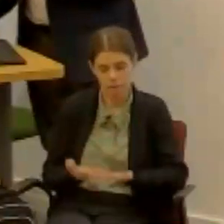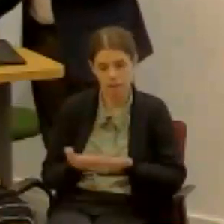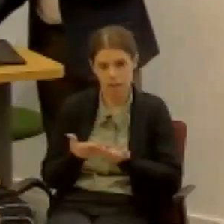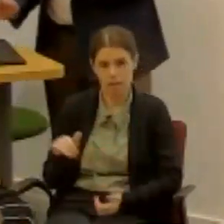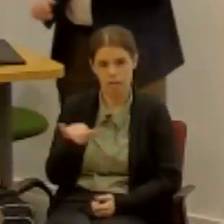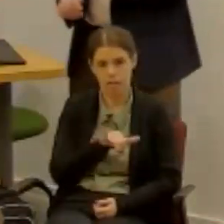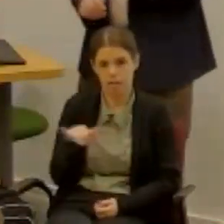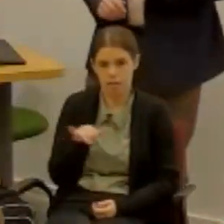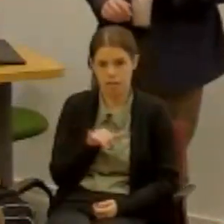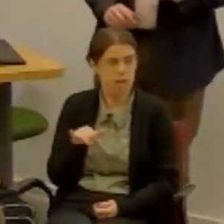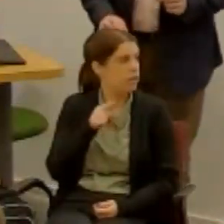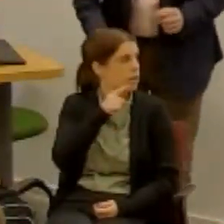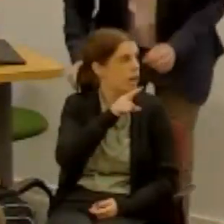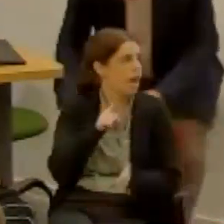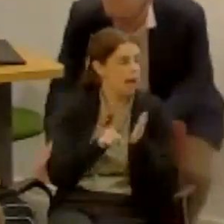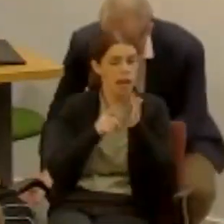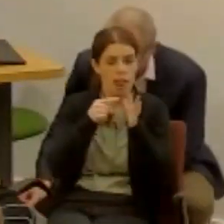the old-style leather football or the modern synthetic football.